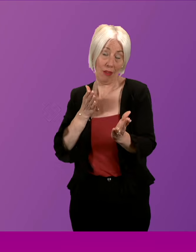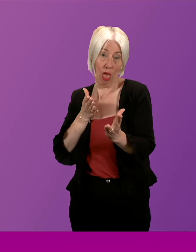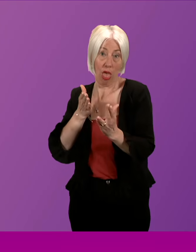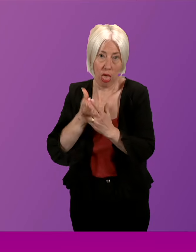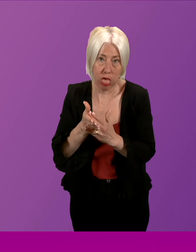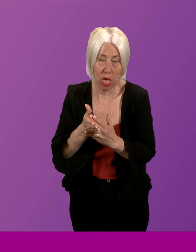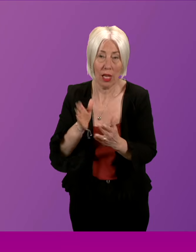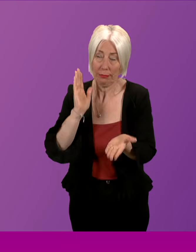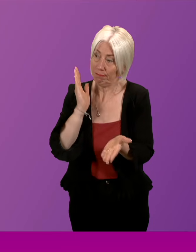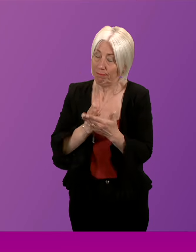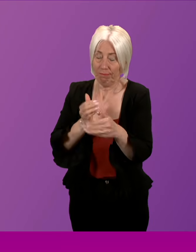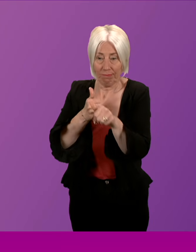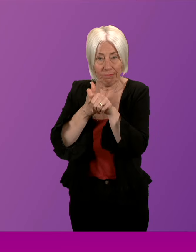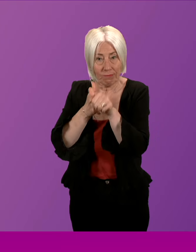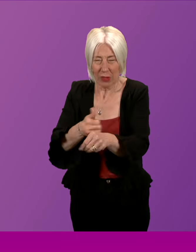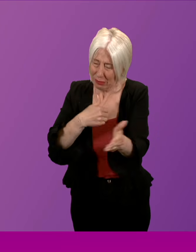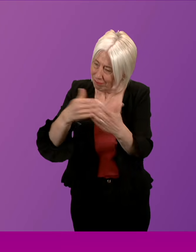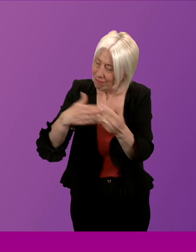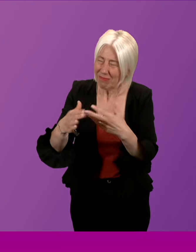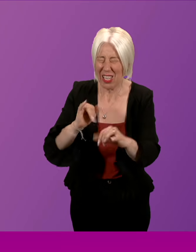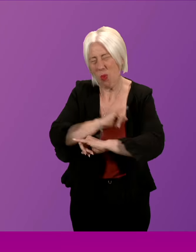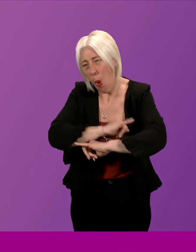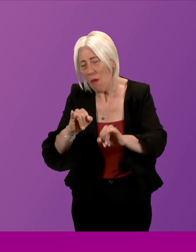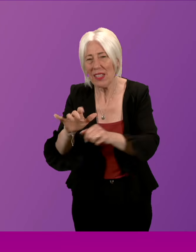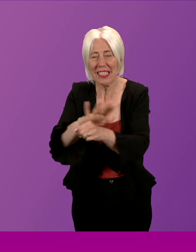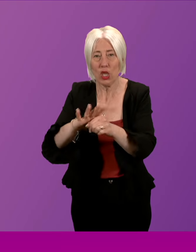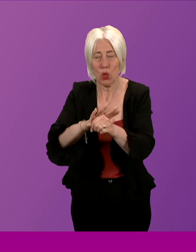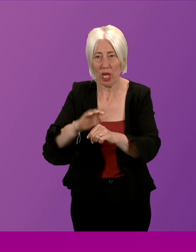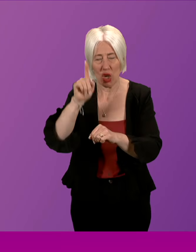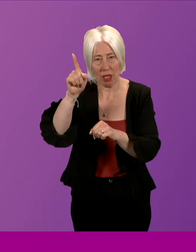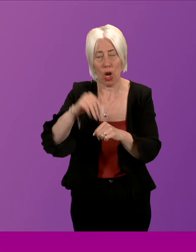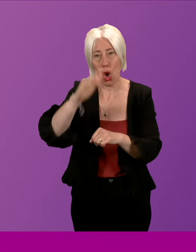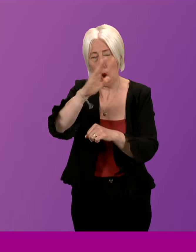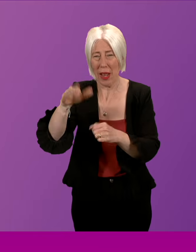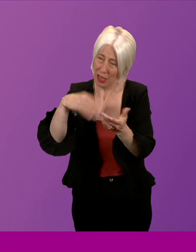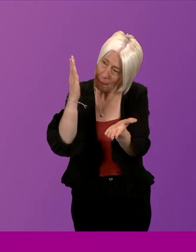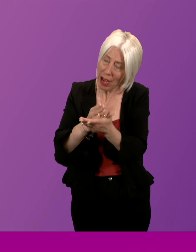of the Government to address this disastrous situation and get the new hospitals open?